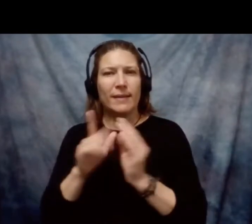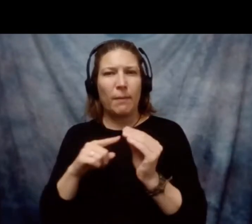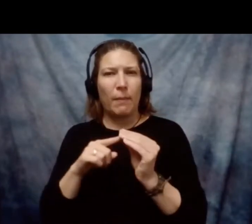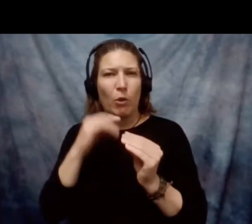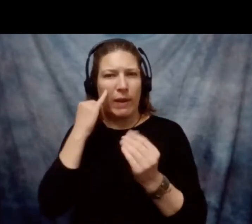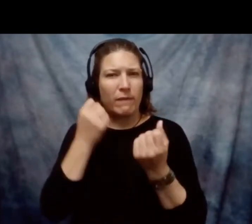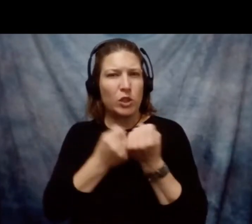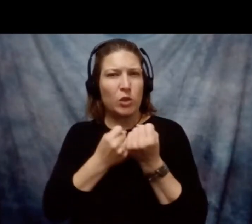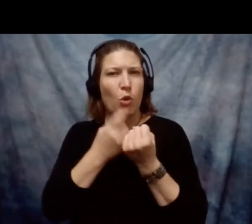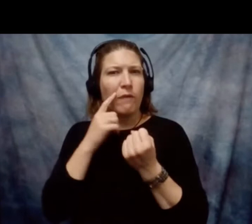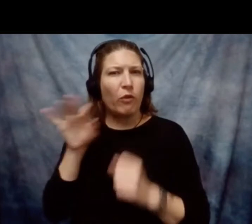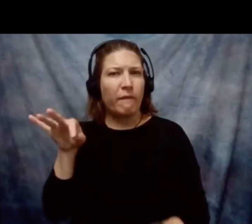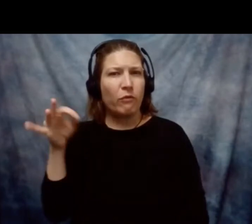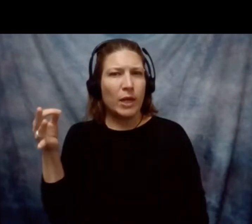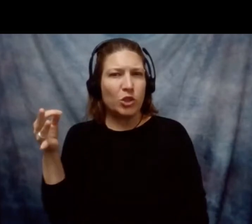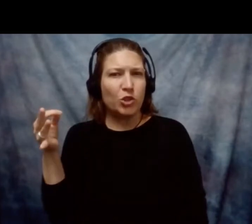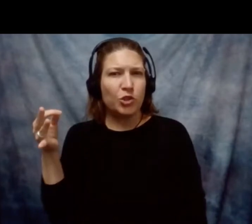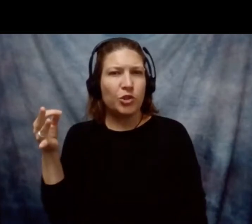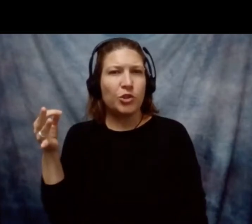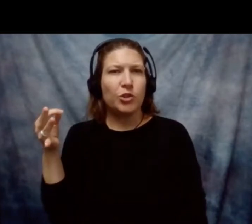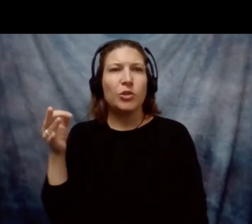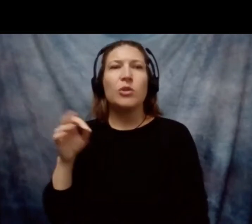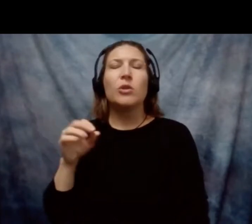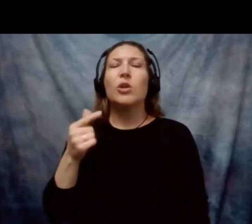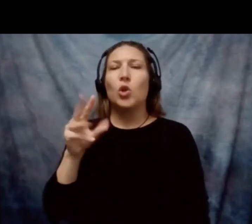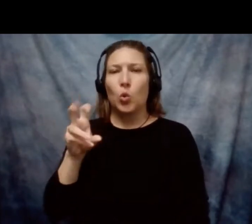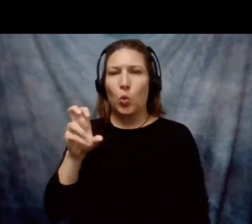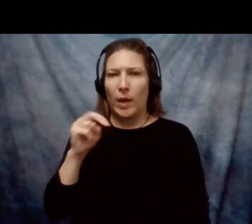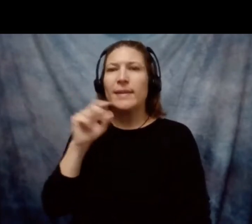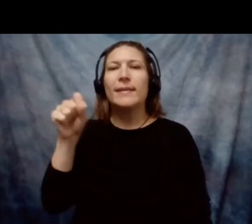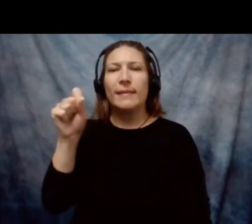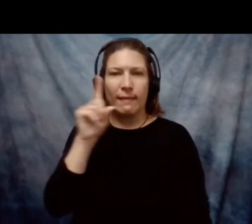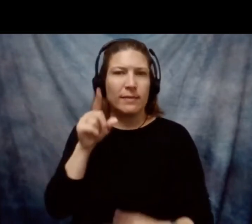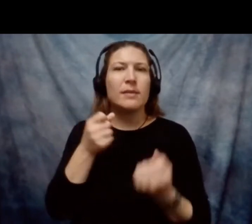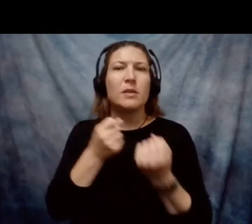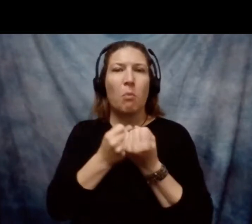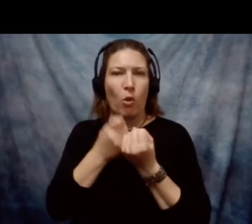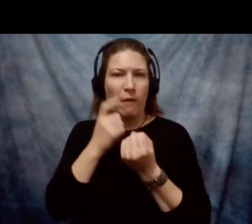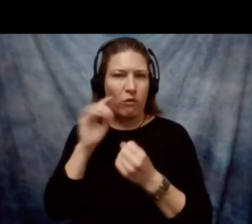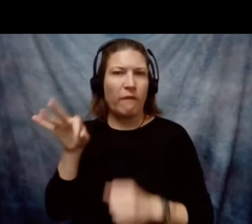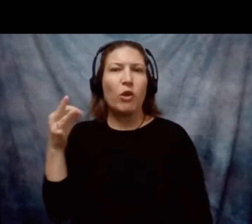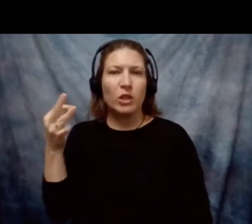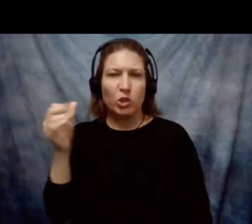yes there is support for french there is support for french so it's actually got about uh i want